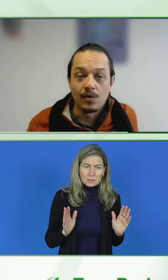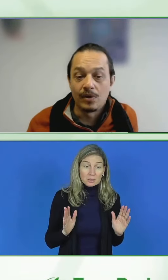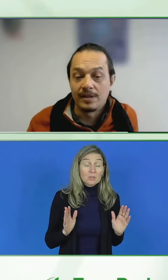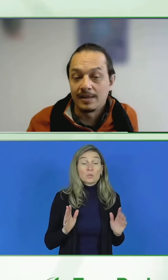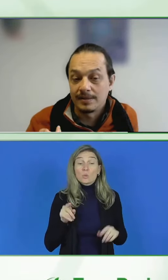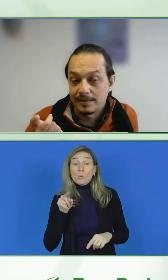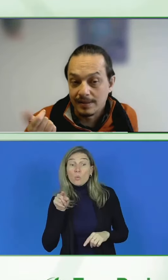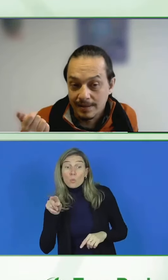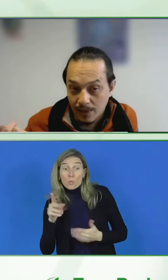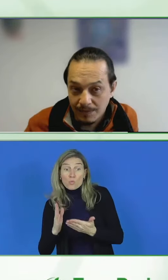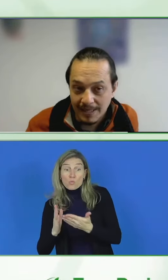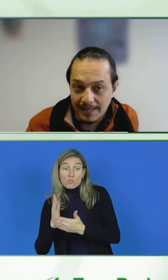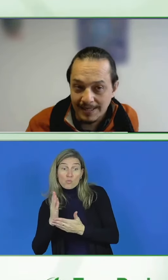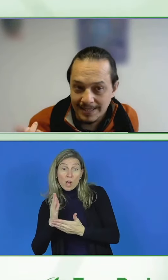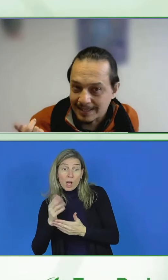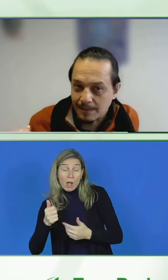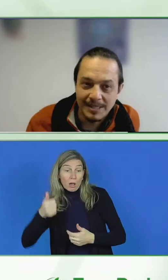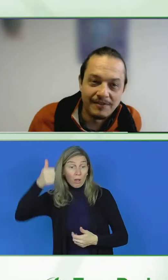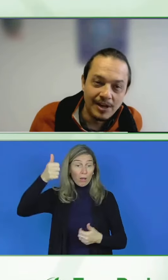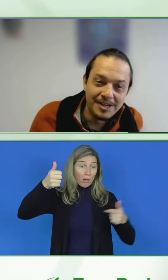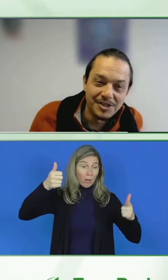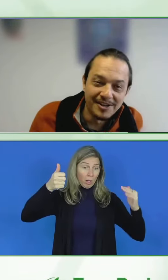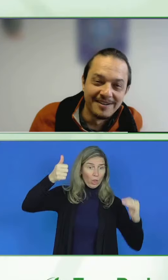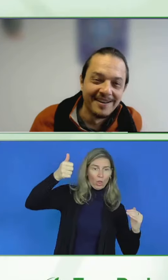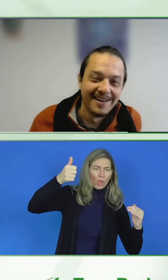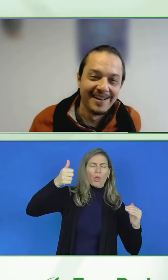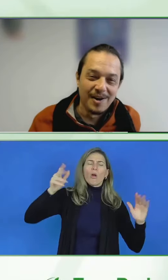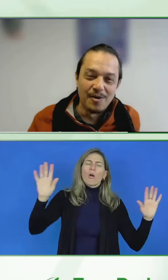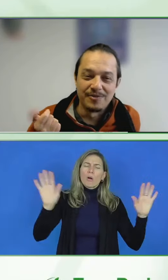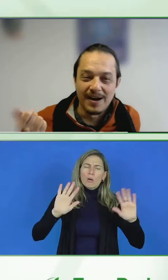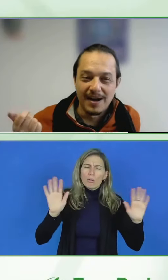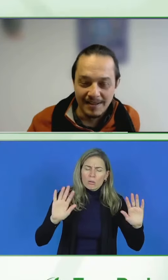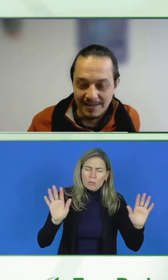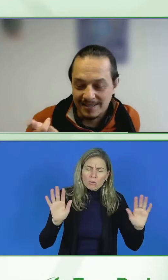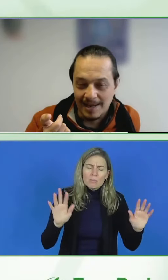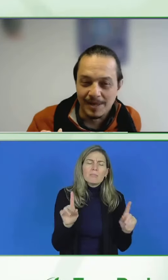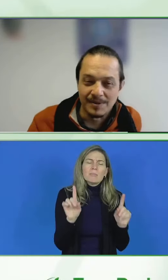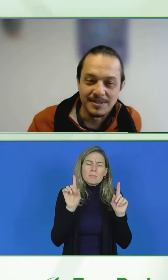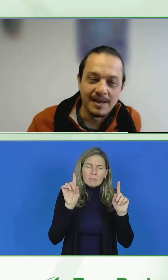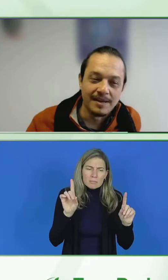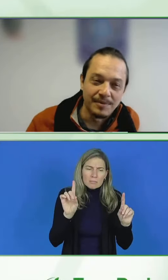Or that there will be a systematic violation of others as was said